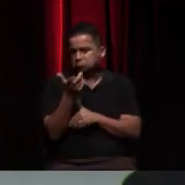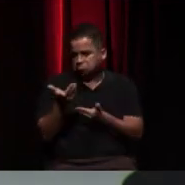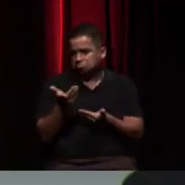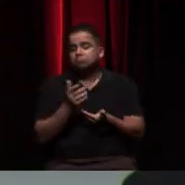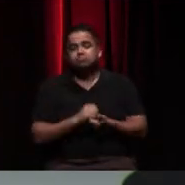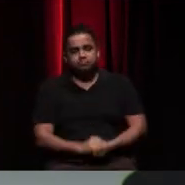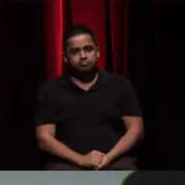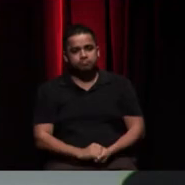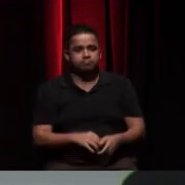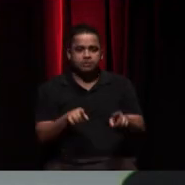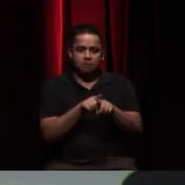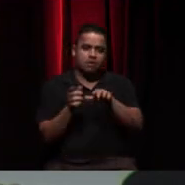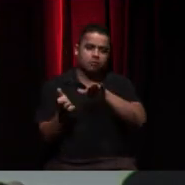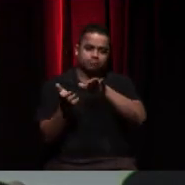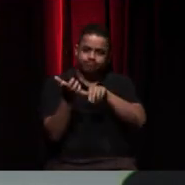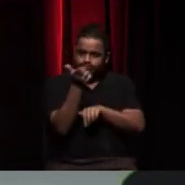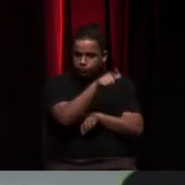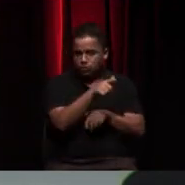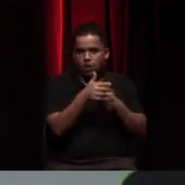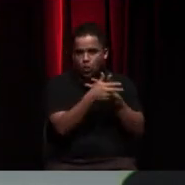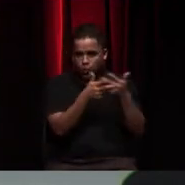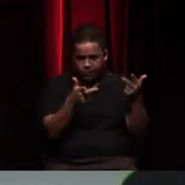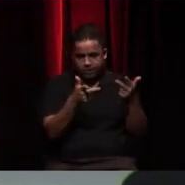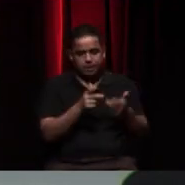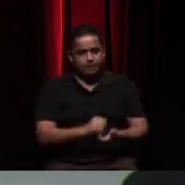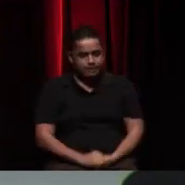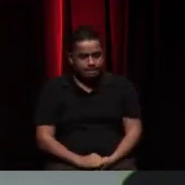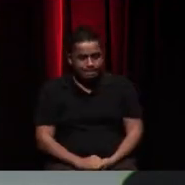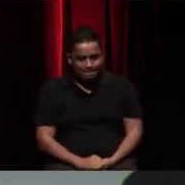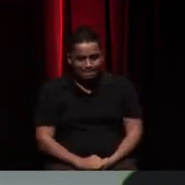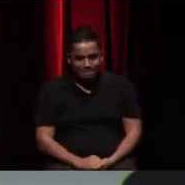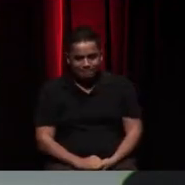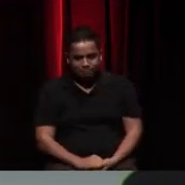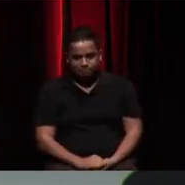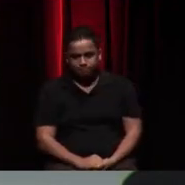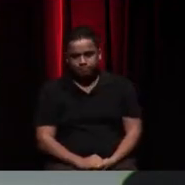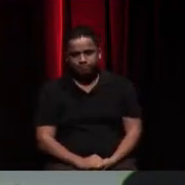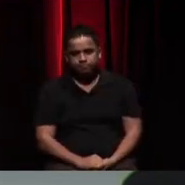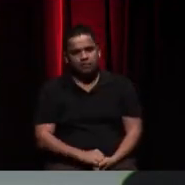Another thing that I find important…